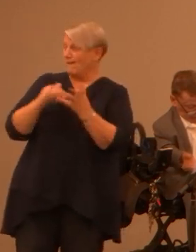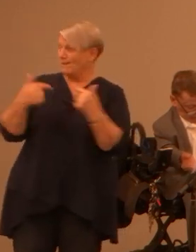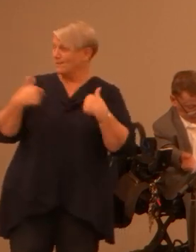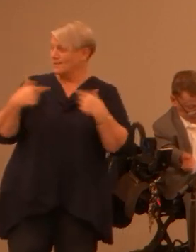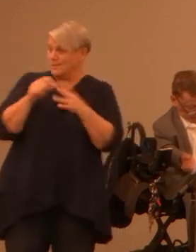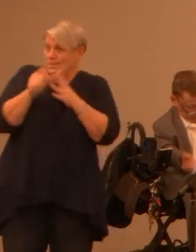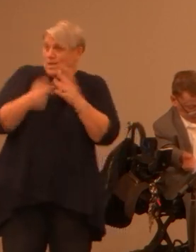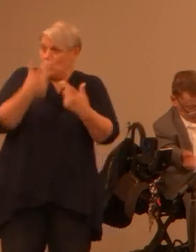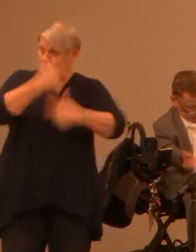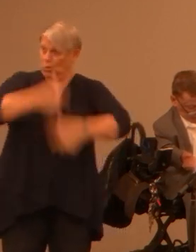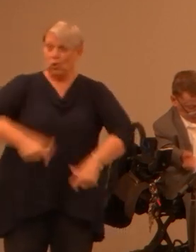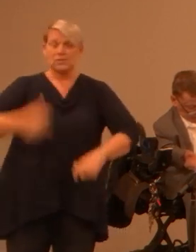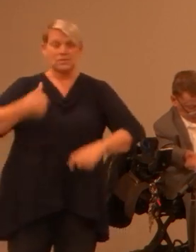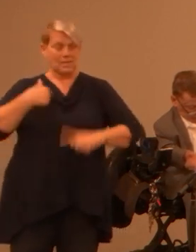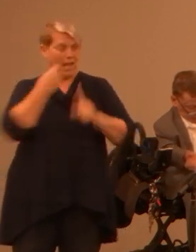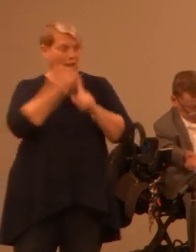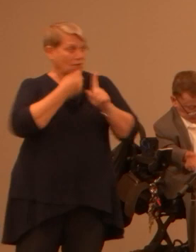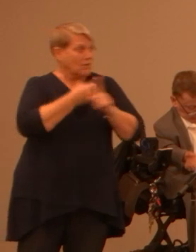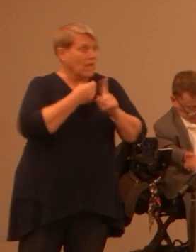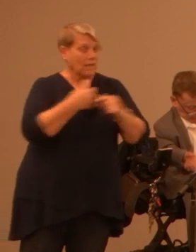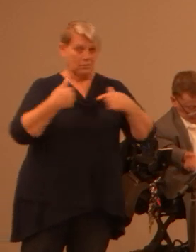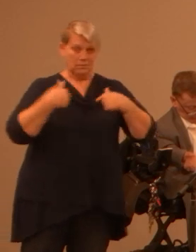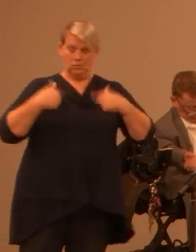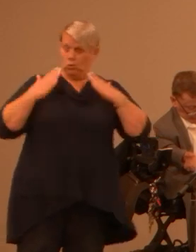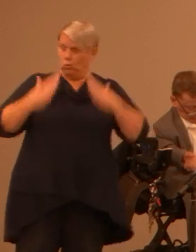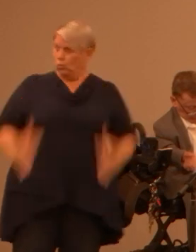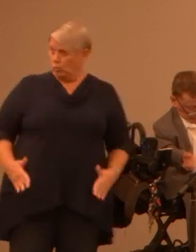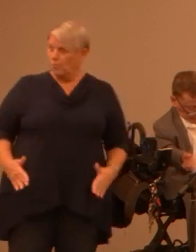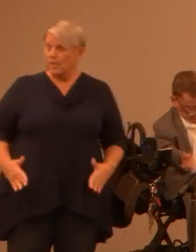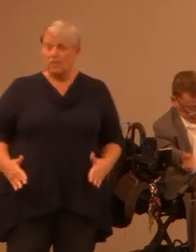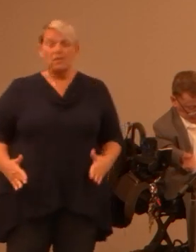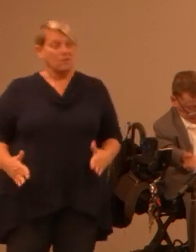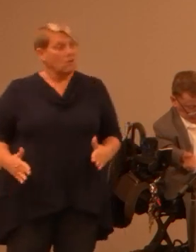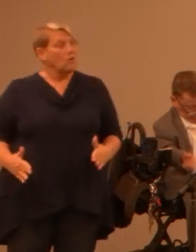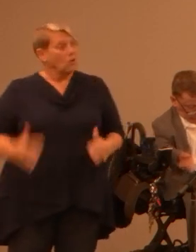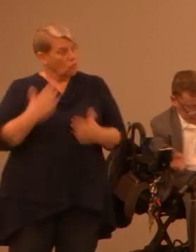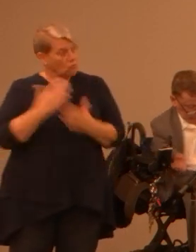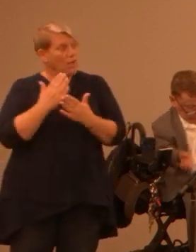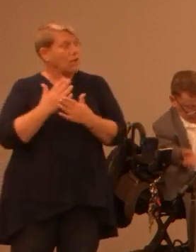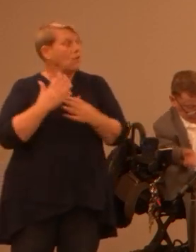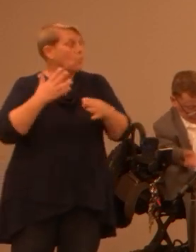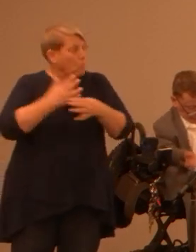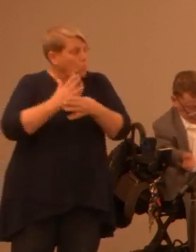as an advocate, as a human being, that the work that is done by the